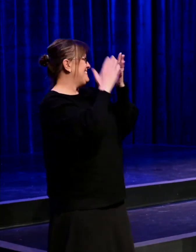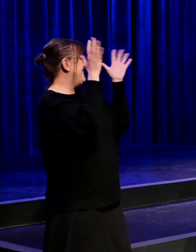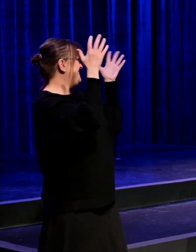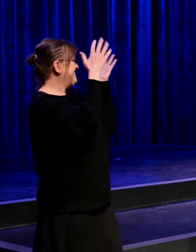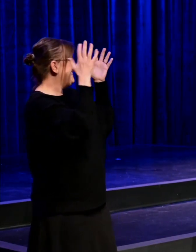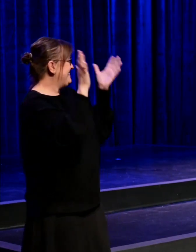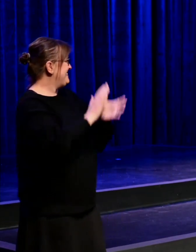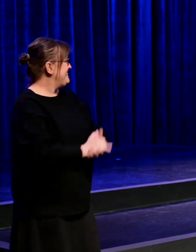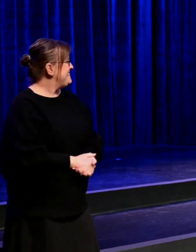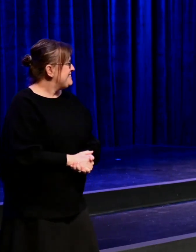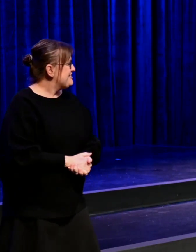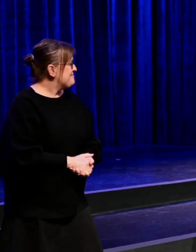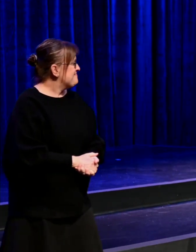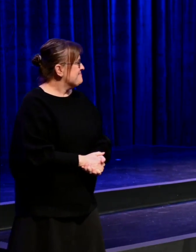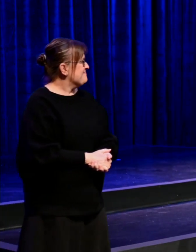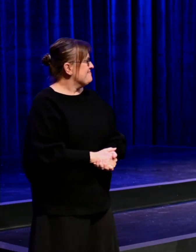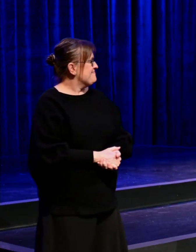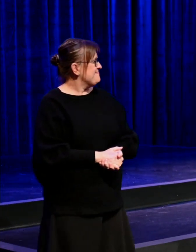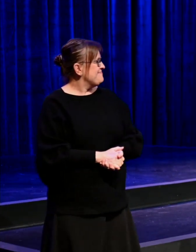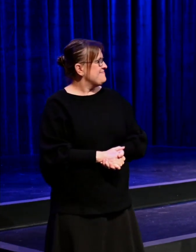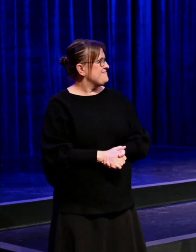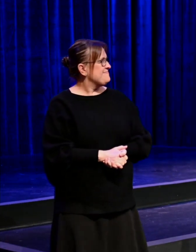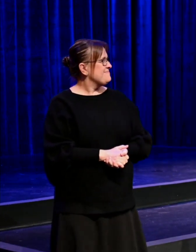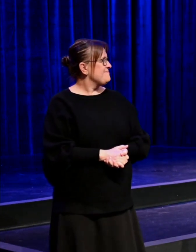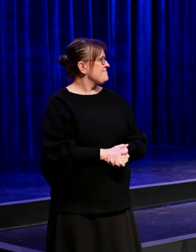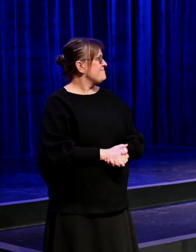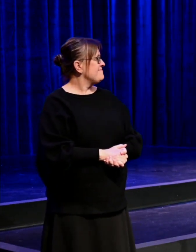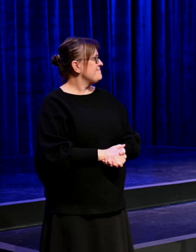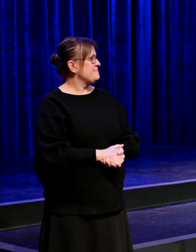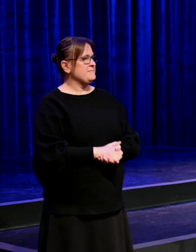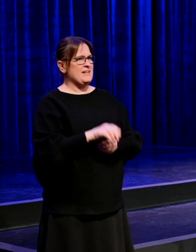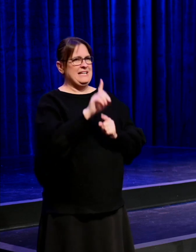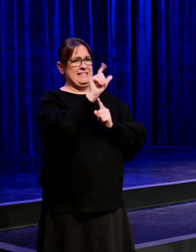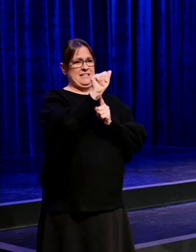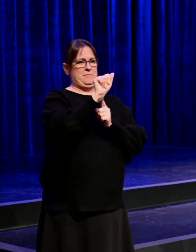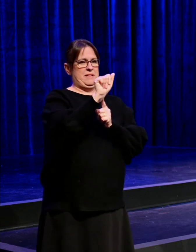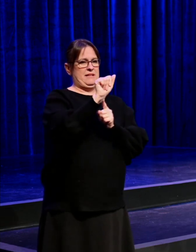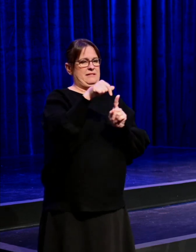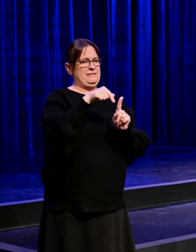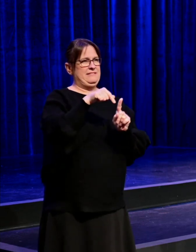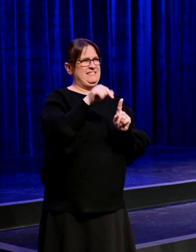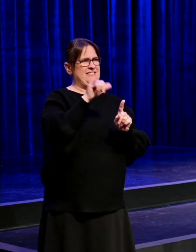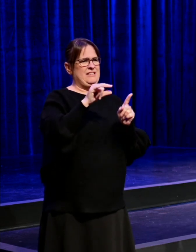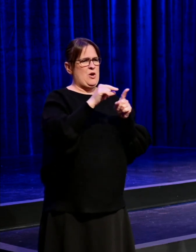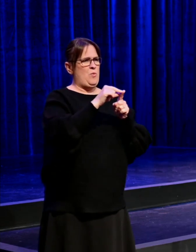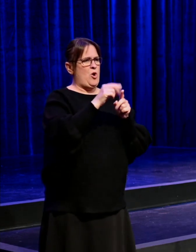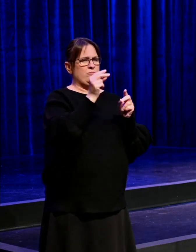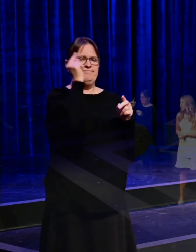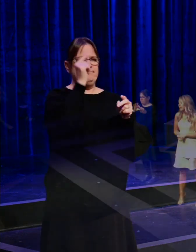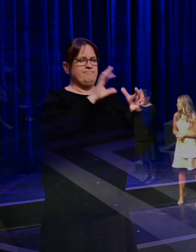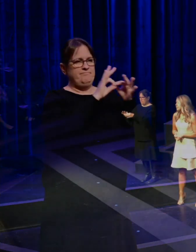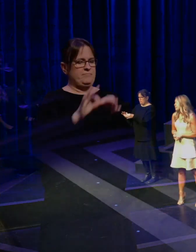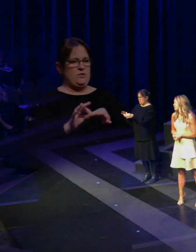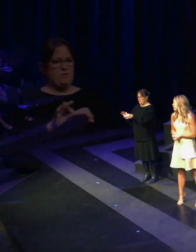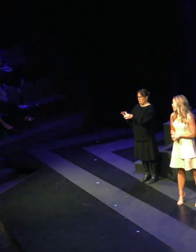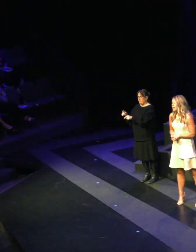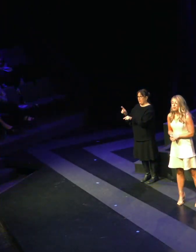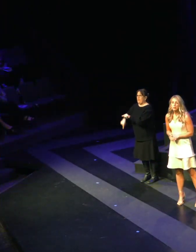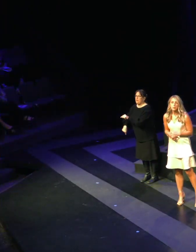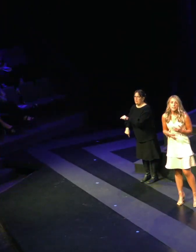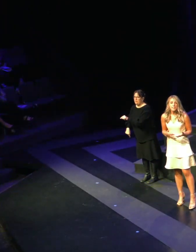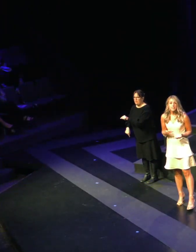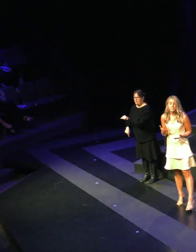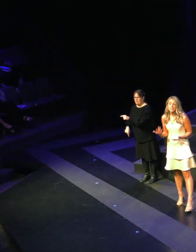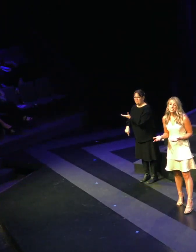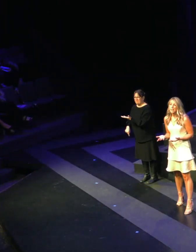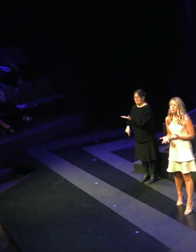Hi! Alright. Disability, the word is instantly associated with the word can't, with what is and is